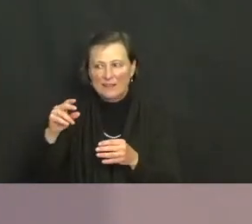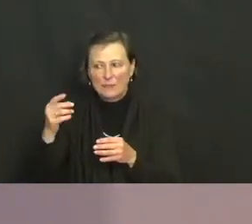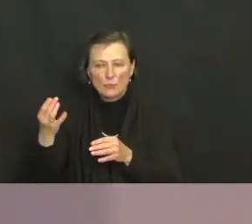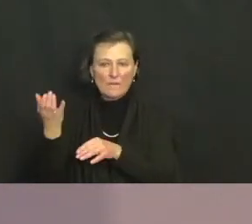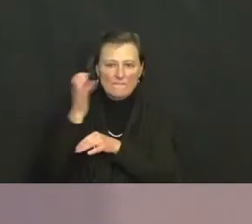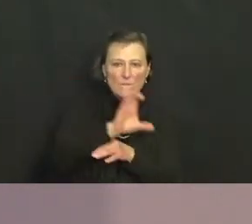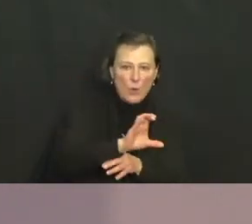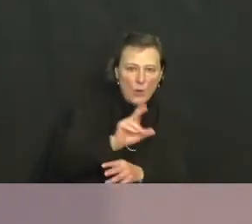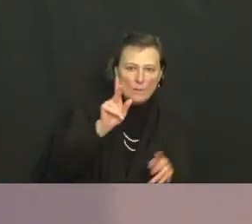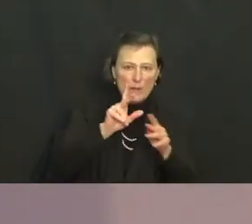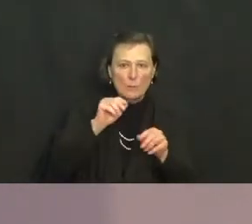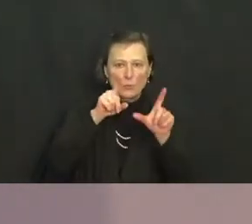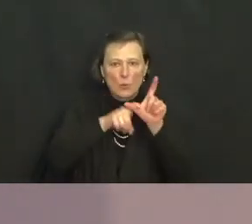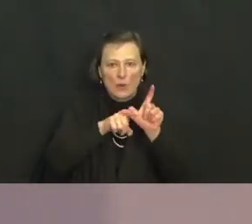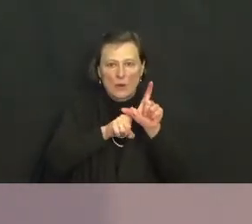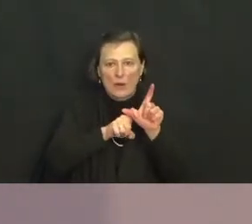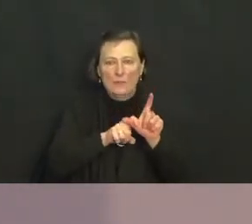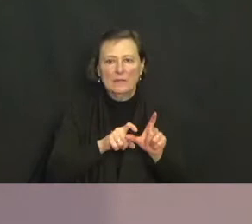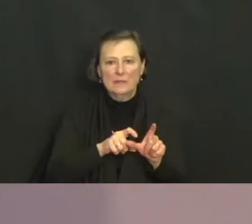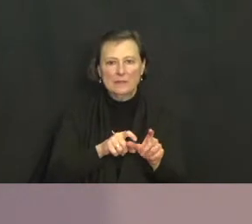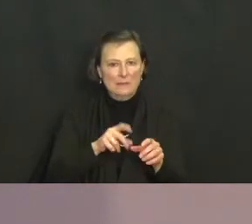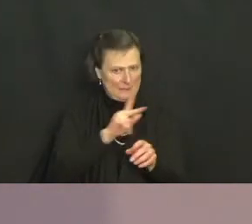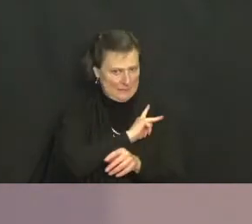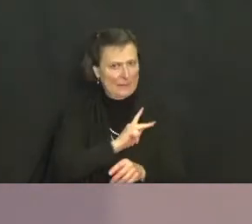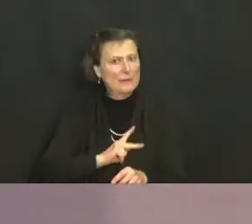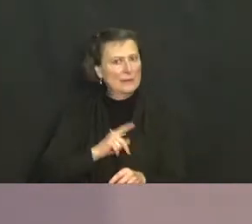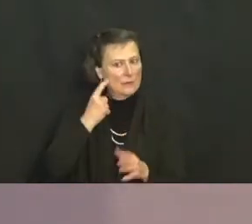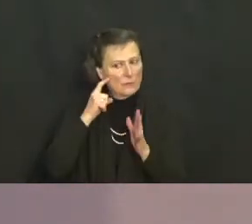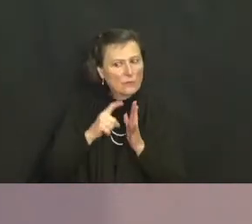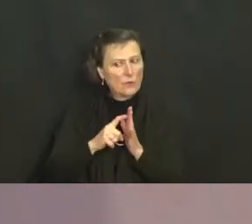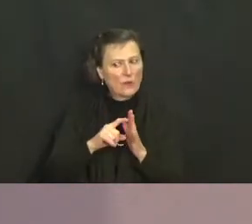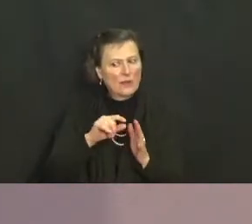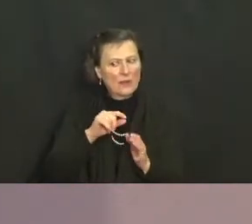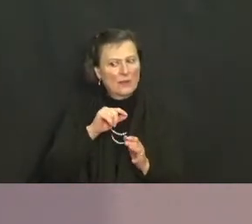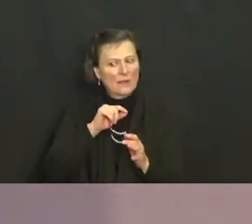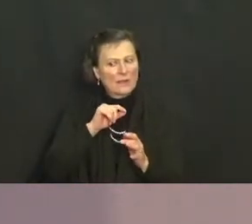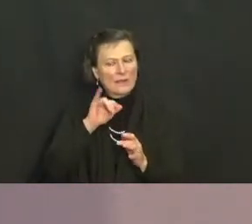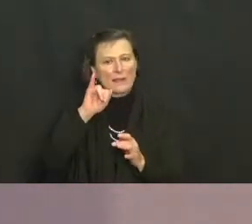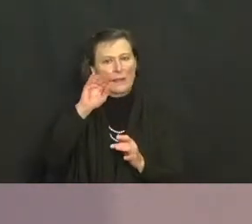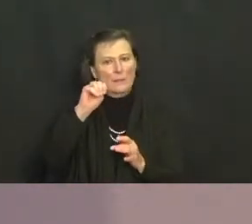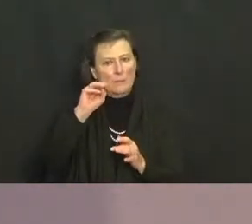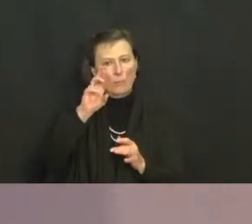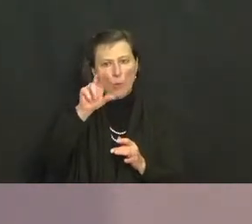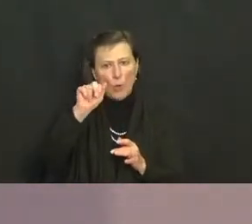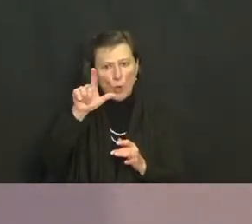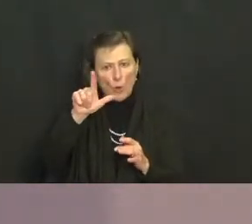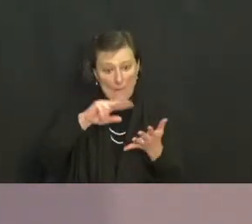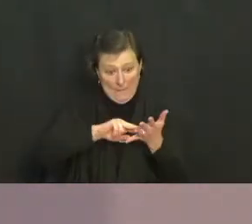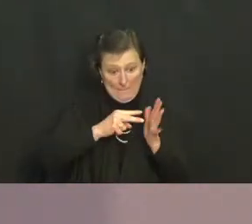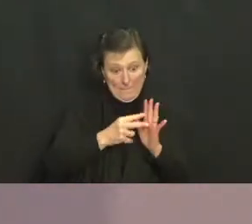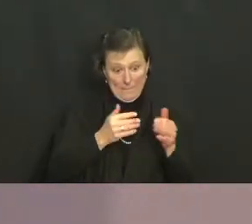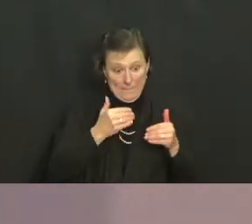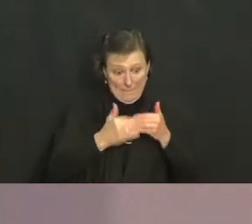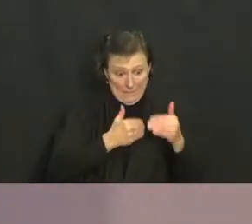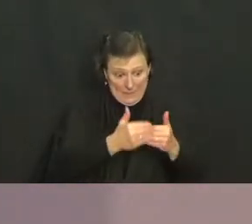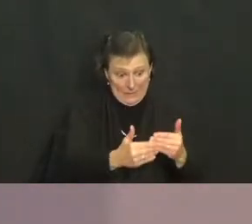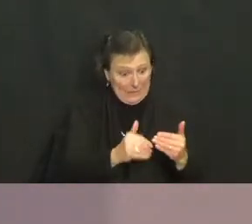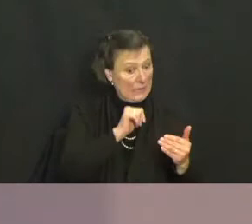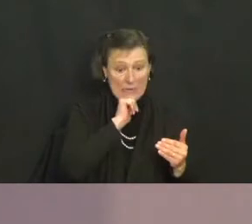King noted that immoral means cannot bring about moral ends.